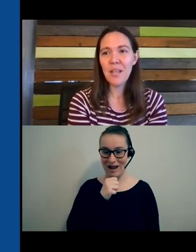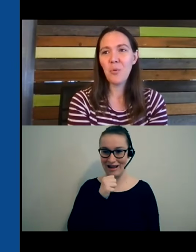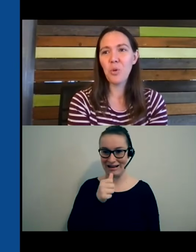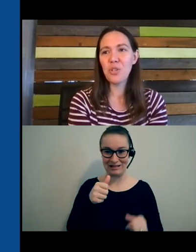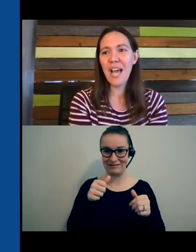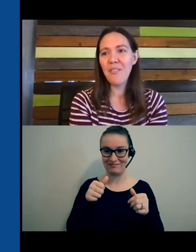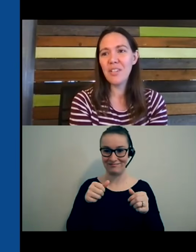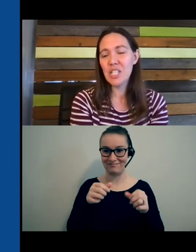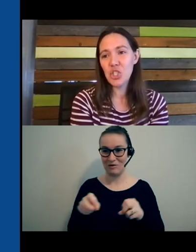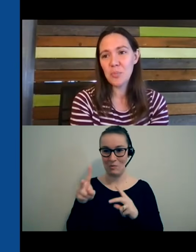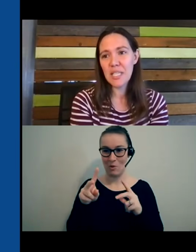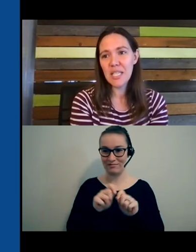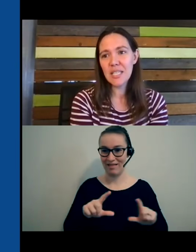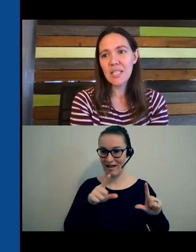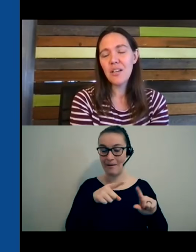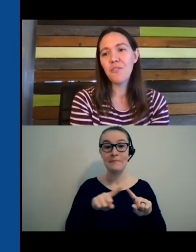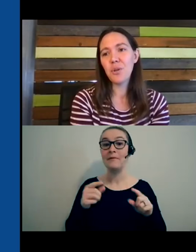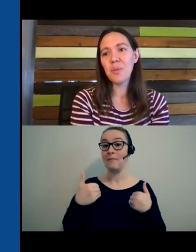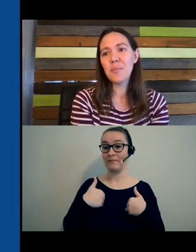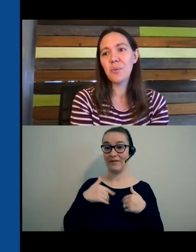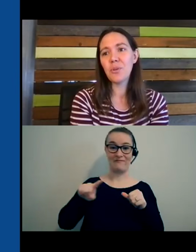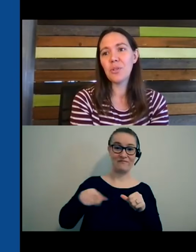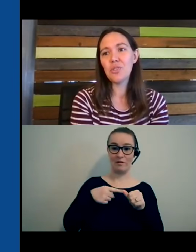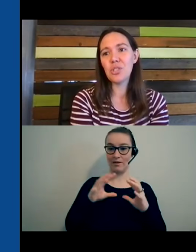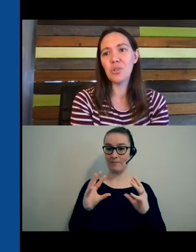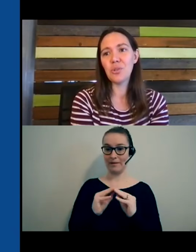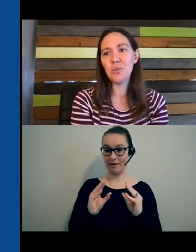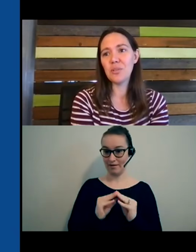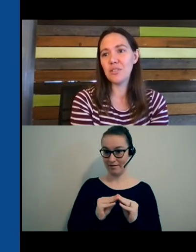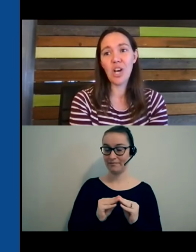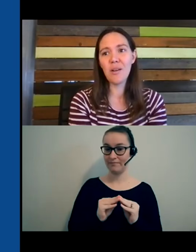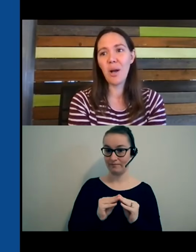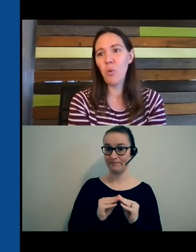We're going to have an initial meeting for people to talk about